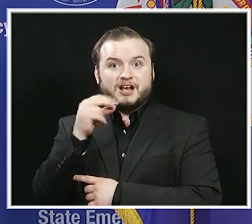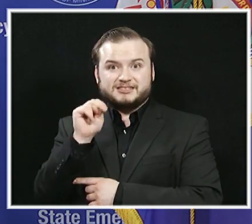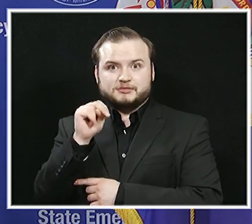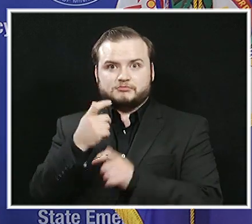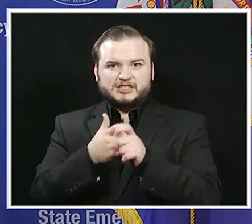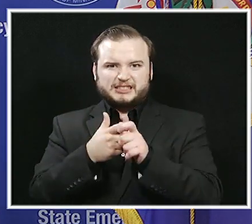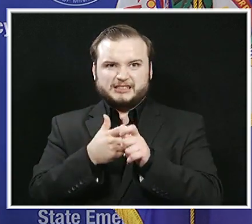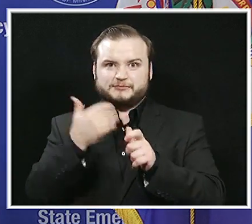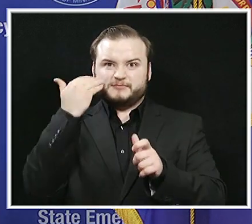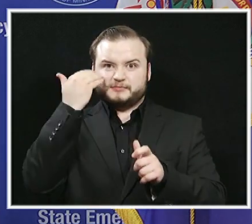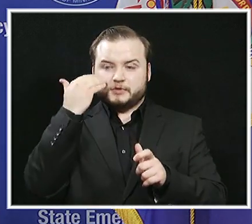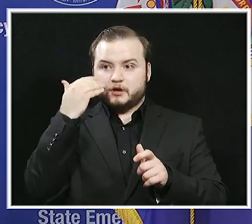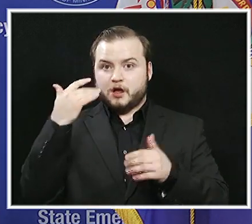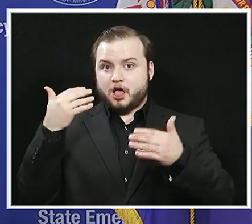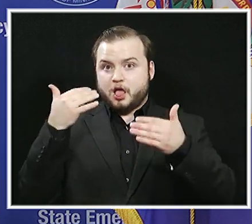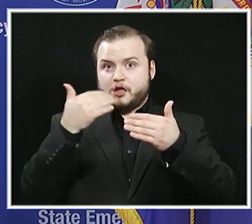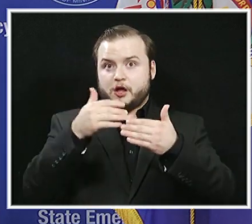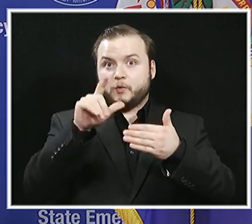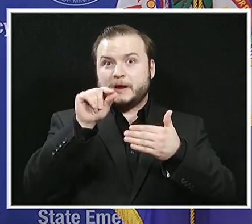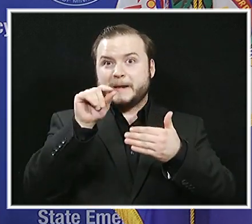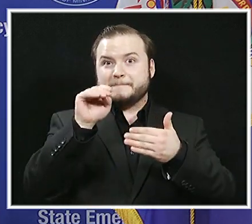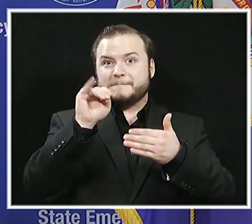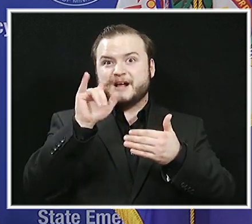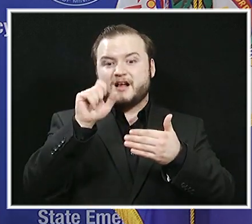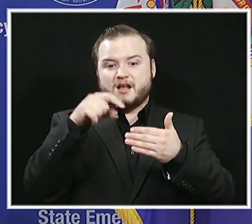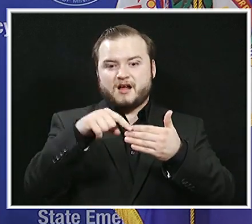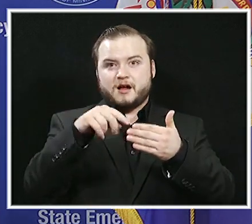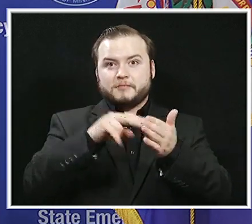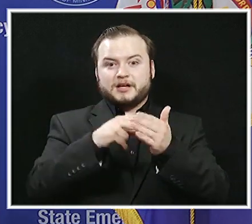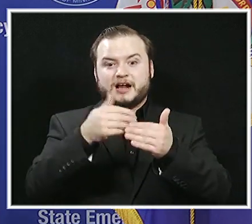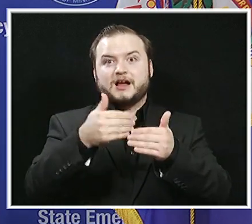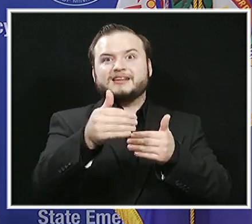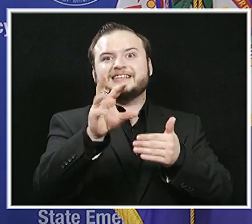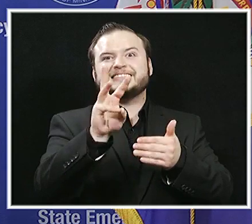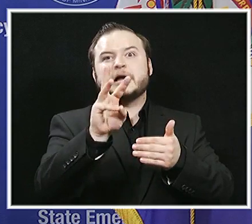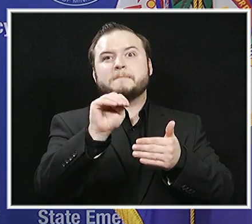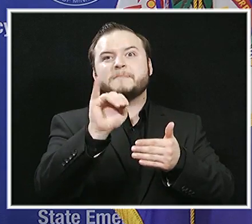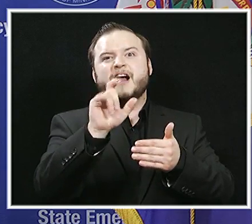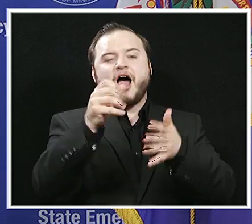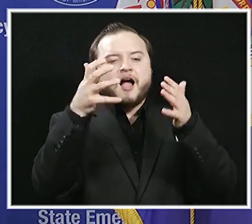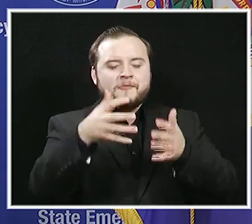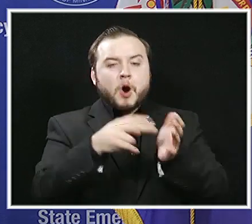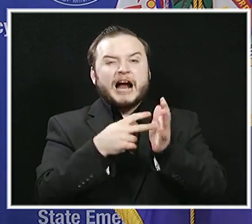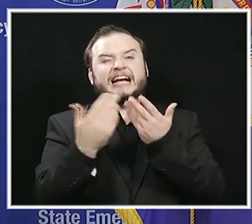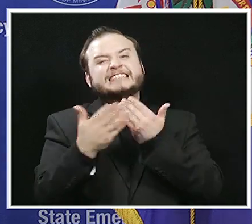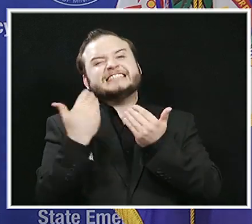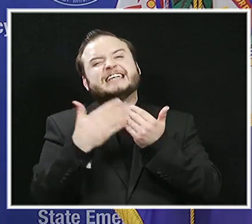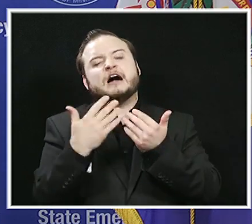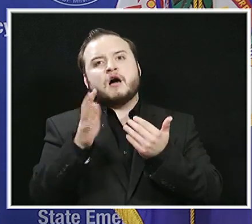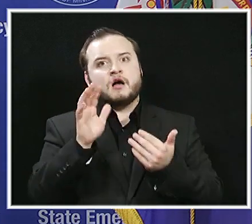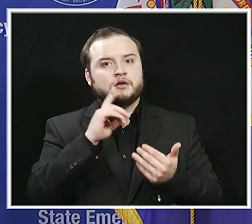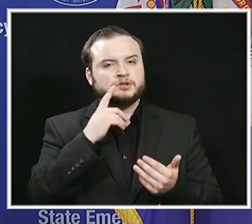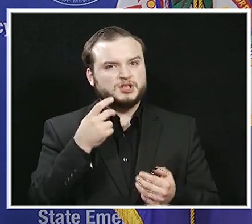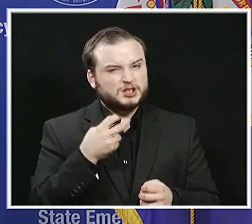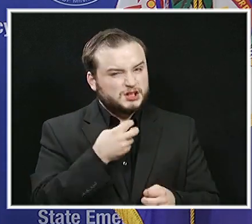we're at mile 20. Feels like it would be easy to set down in this marathon. We could rest and say we were pretty proud but we're